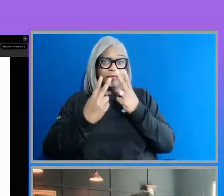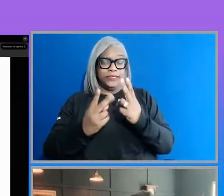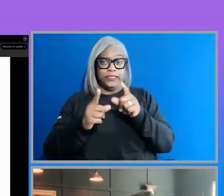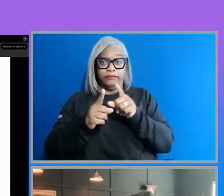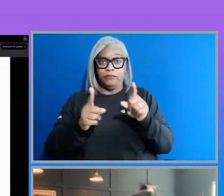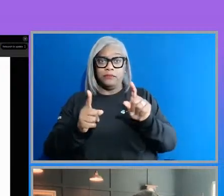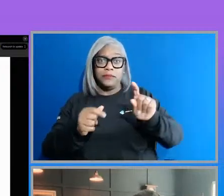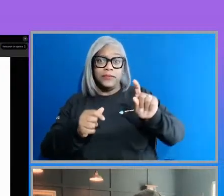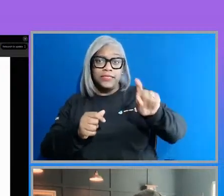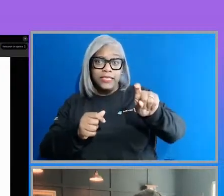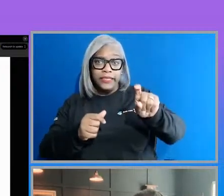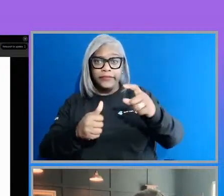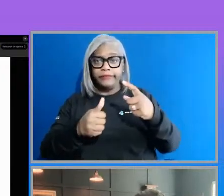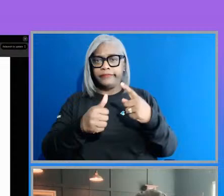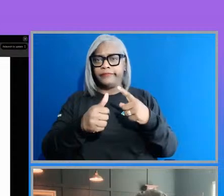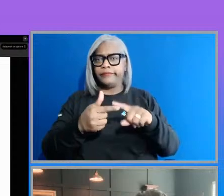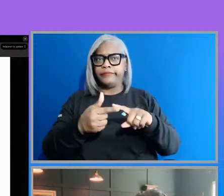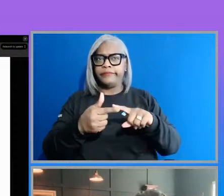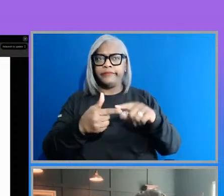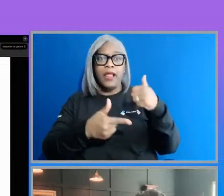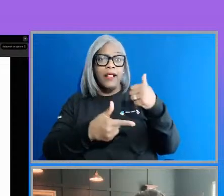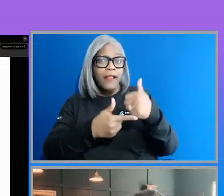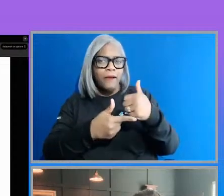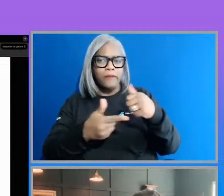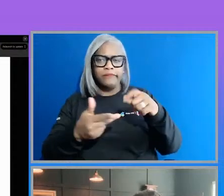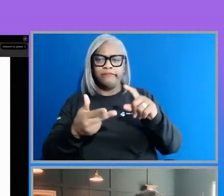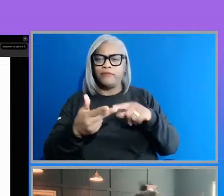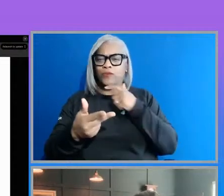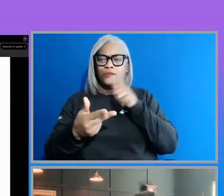yourself, is it needed, helpful or not needed for completing the